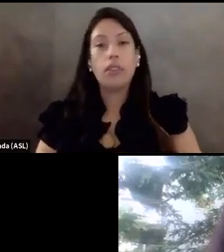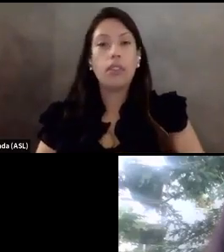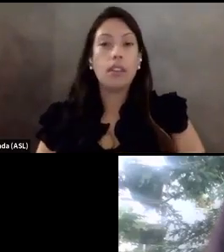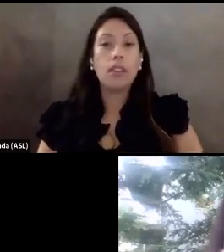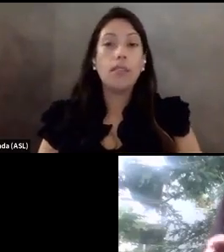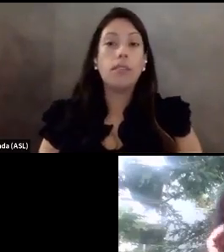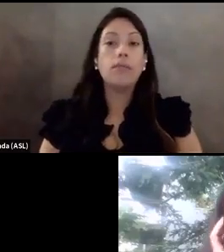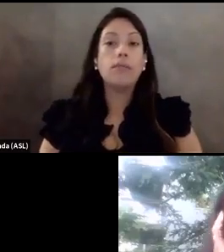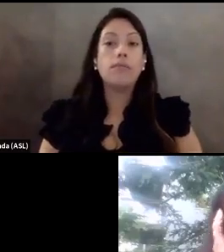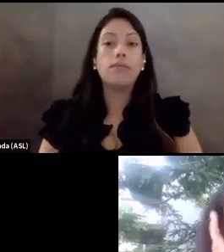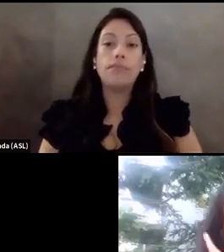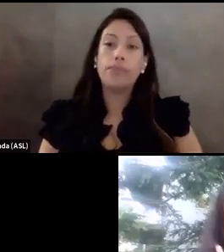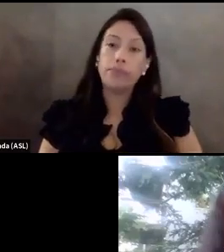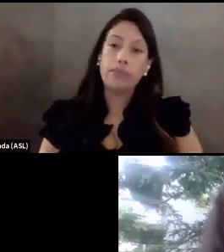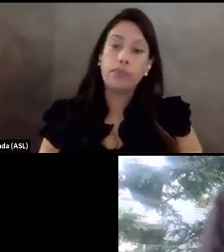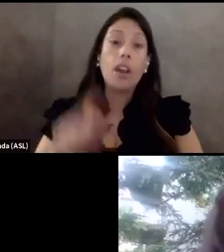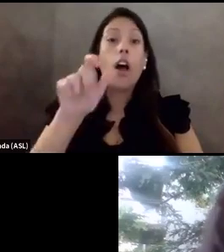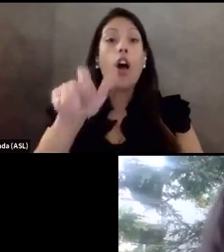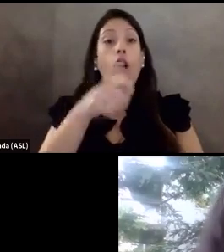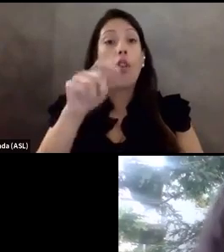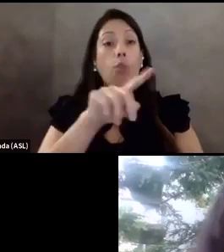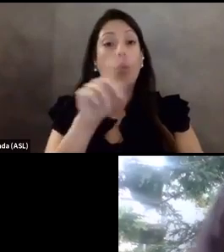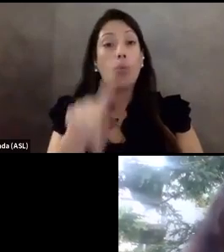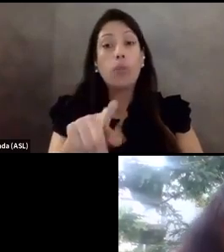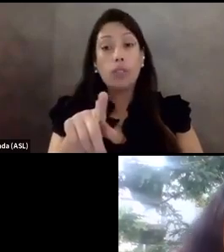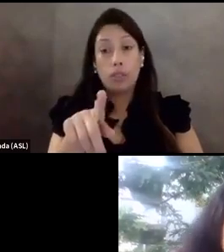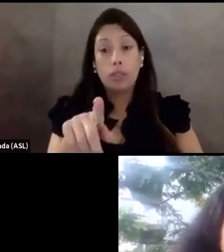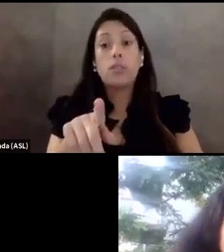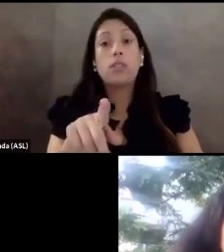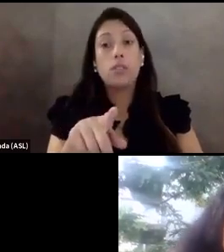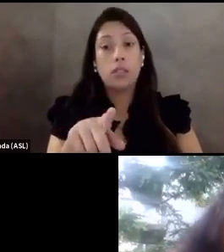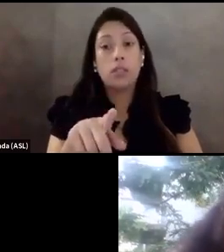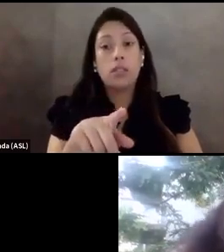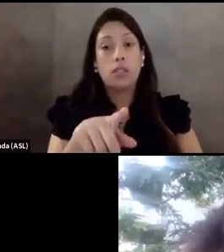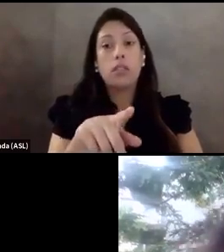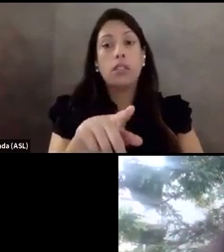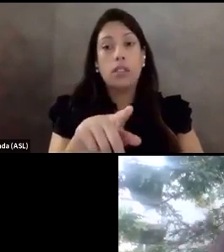Here's a question from what about do we have? There was a